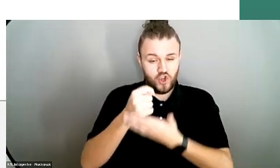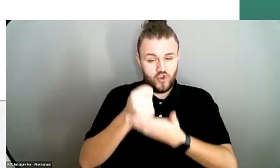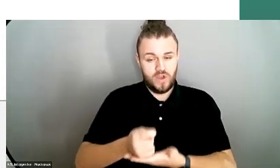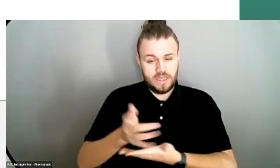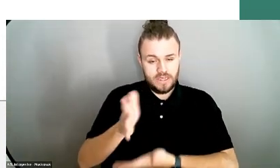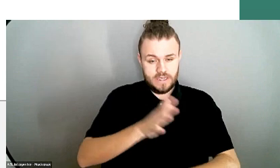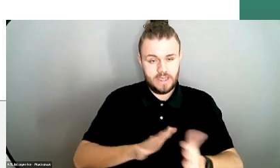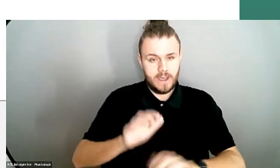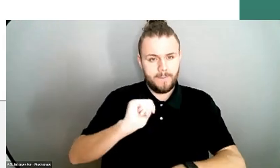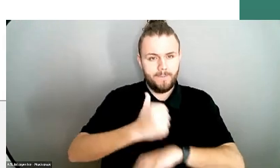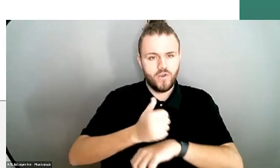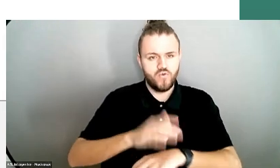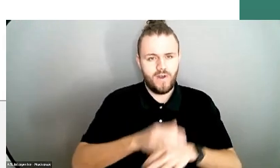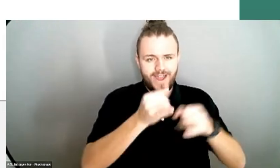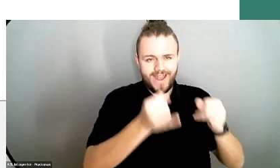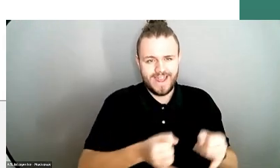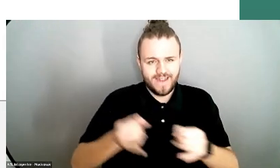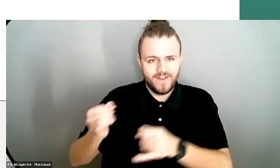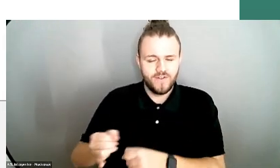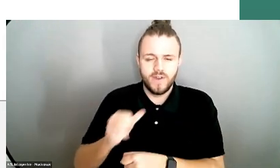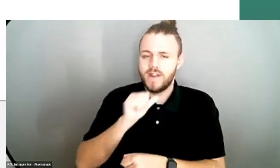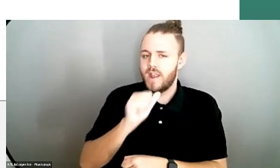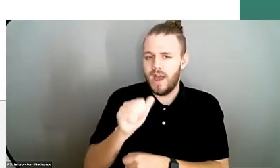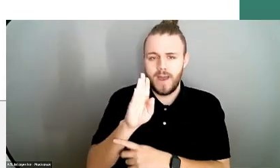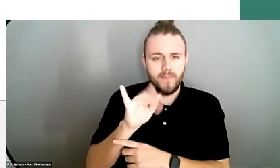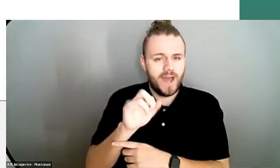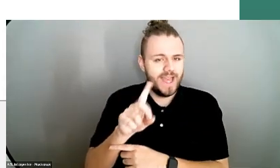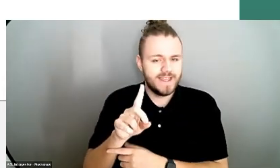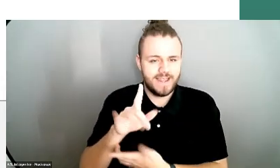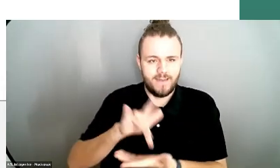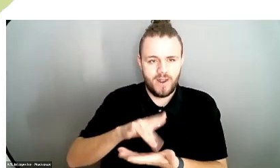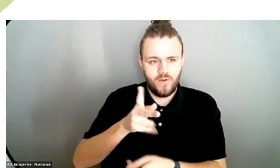individualize, non-biased medical care.